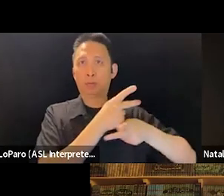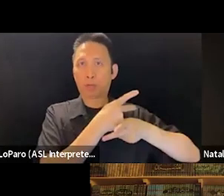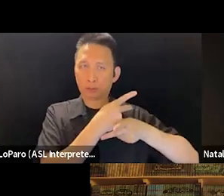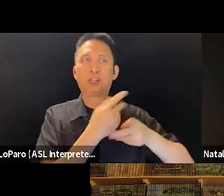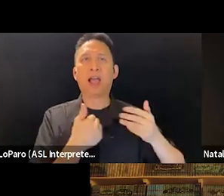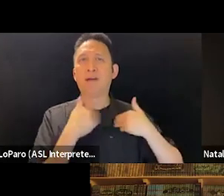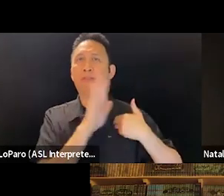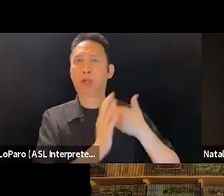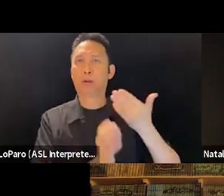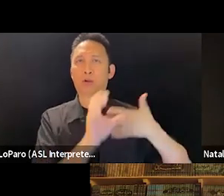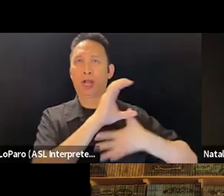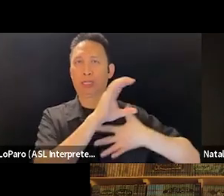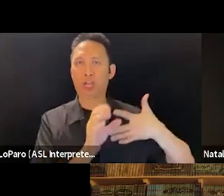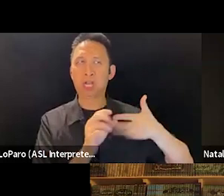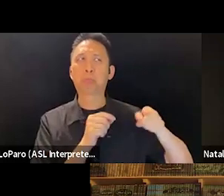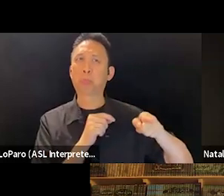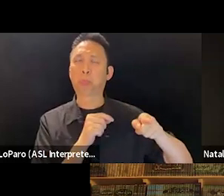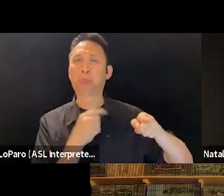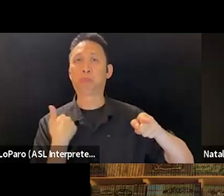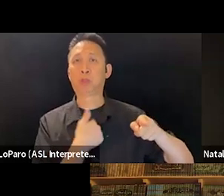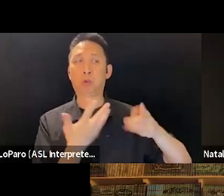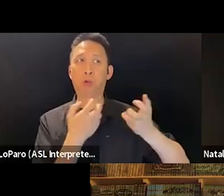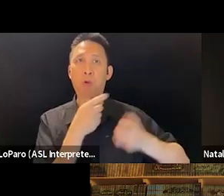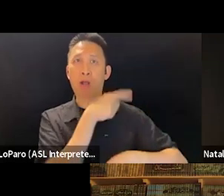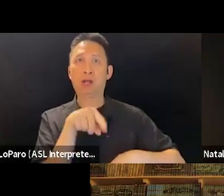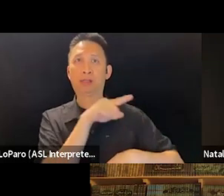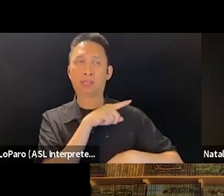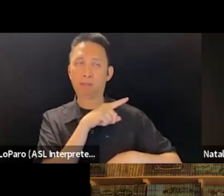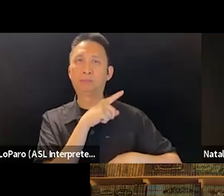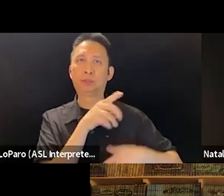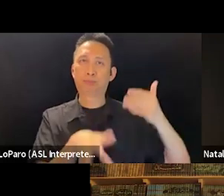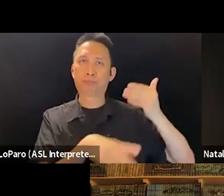And we want them to encourage more the cinematic